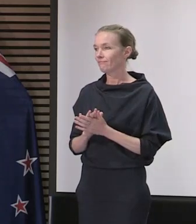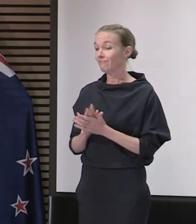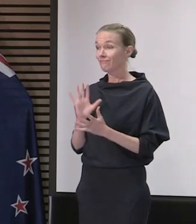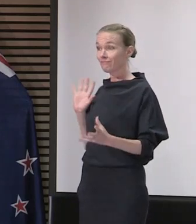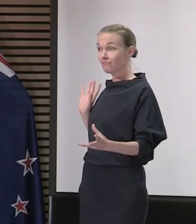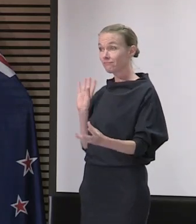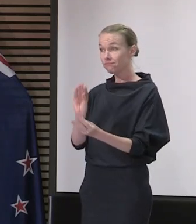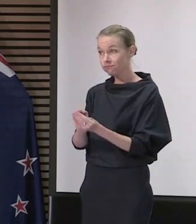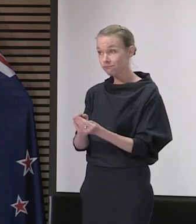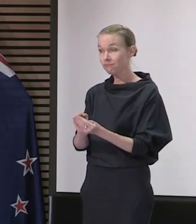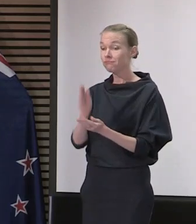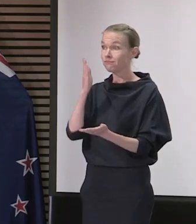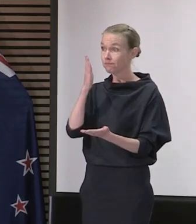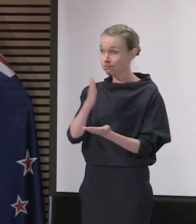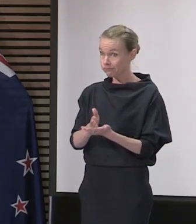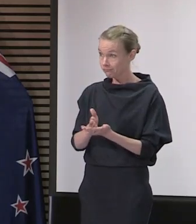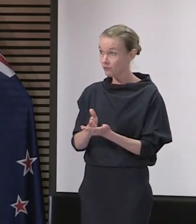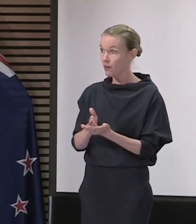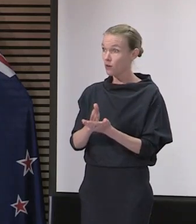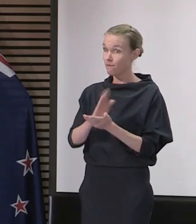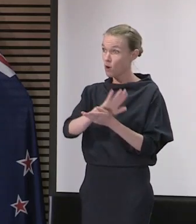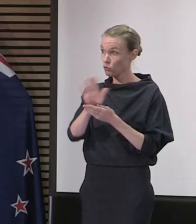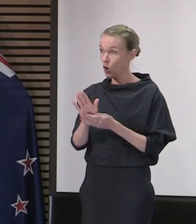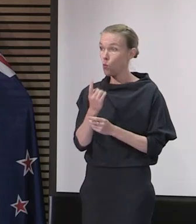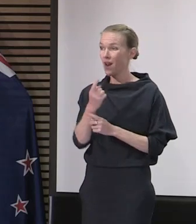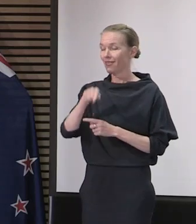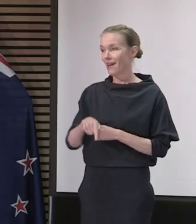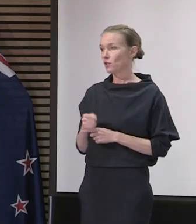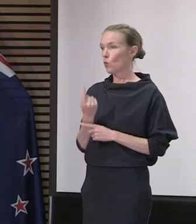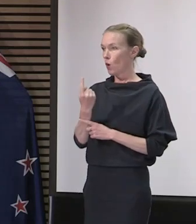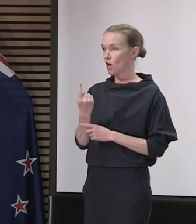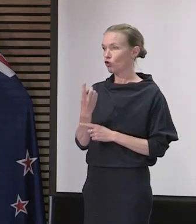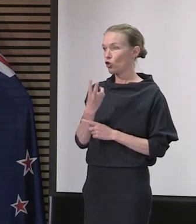additional deaths to report. So our total number of